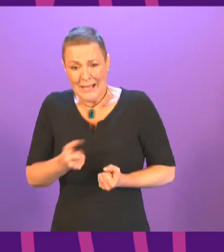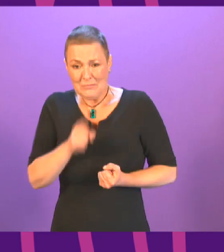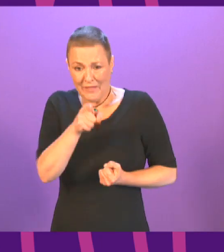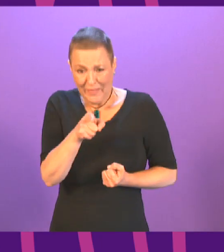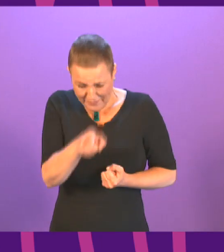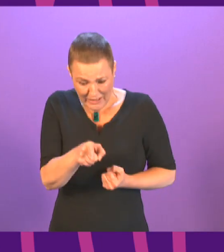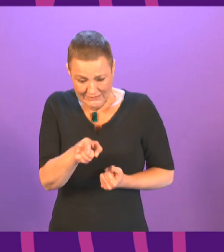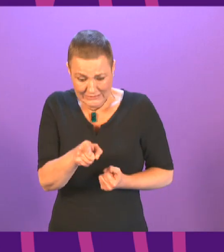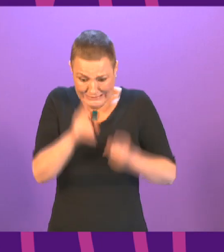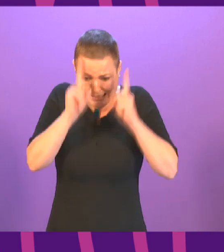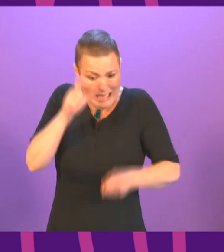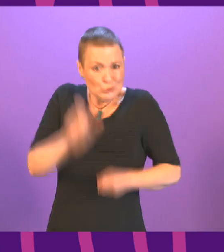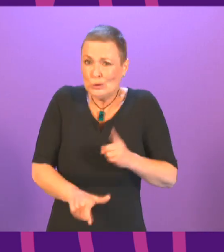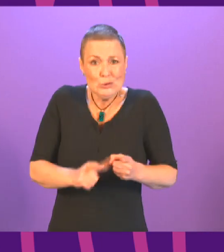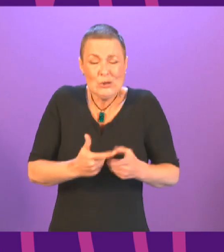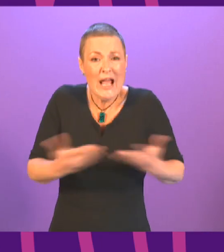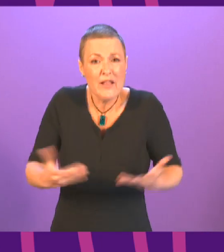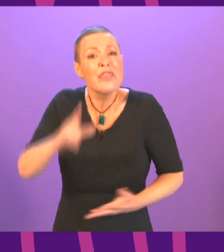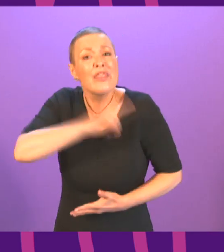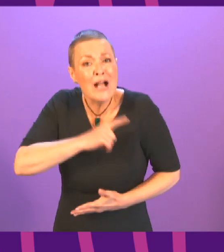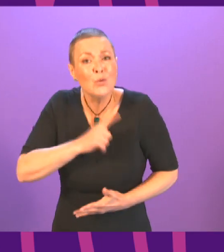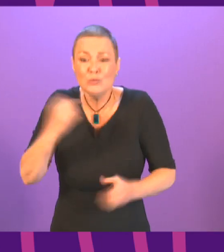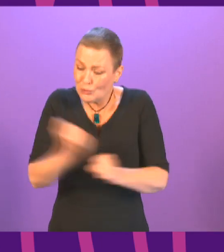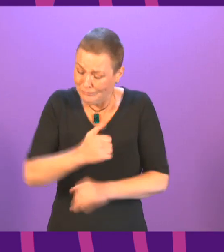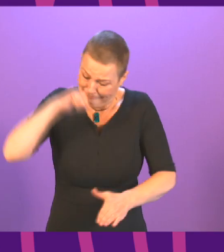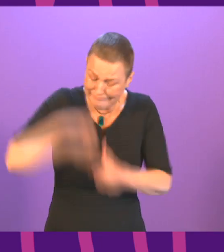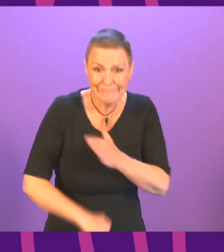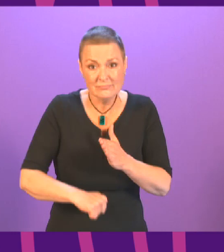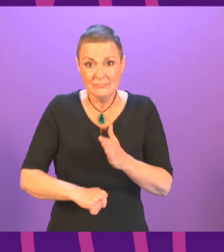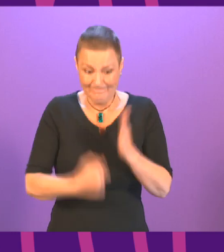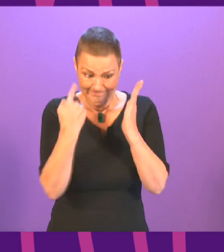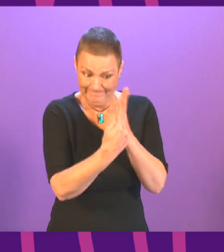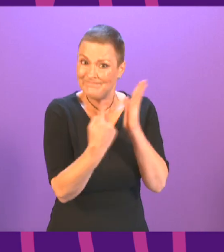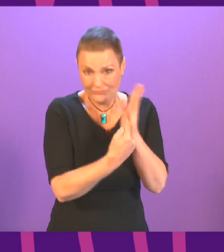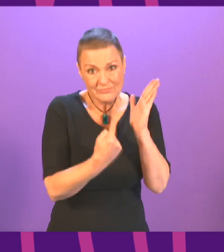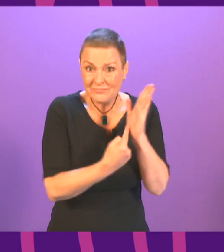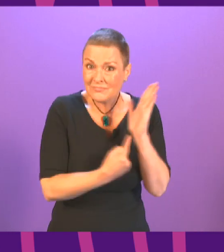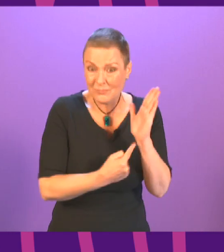this, which is why we are taking the toughest possible decisions about the restrictions